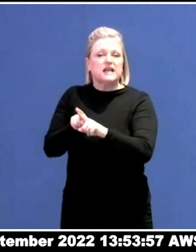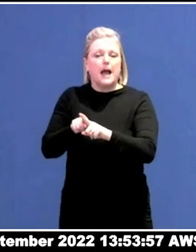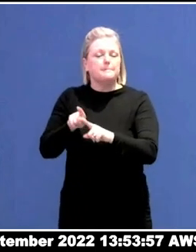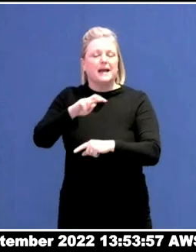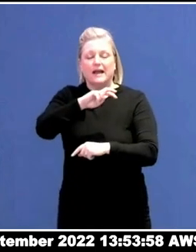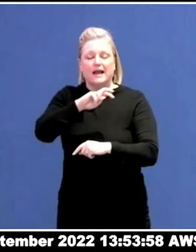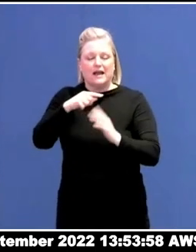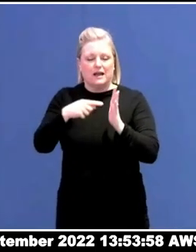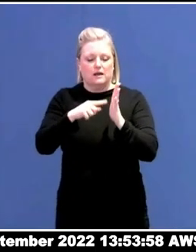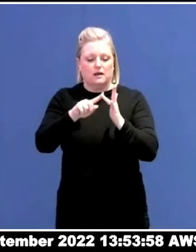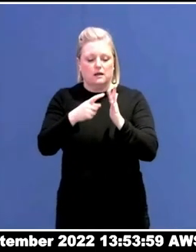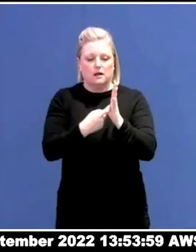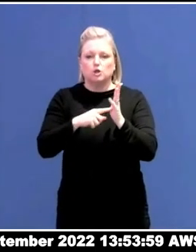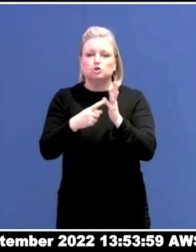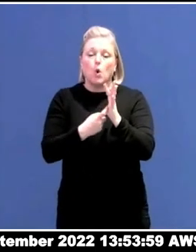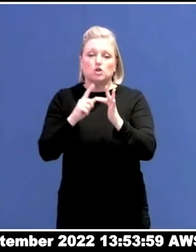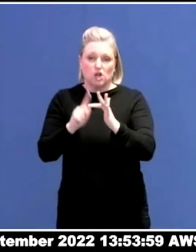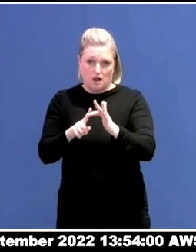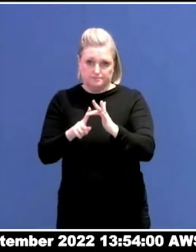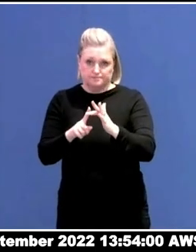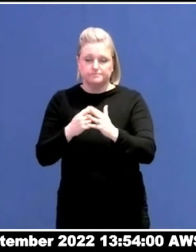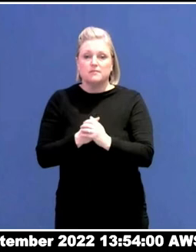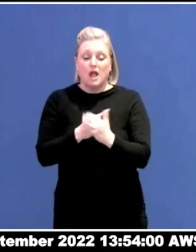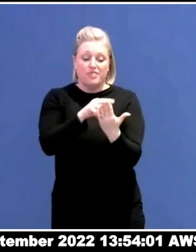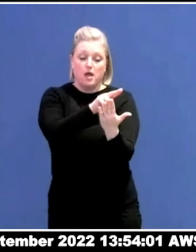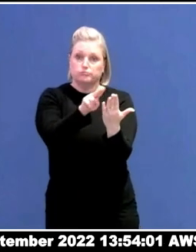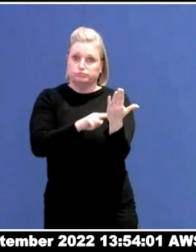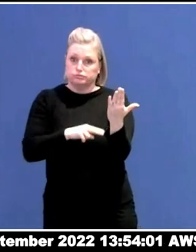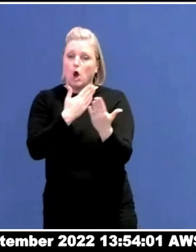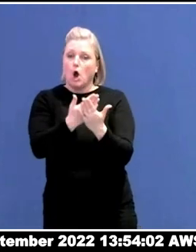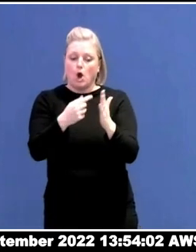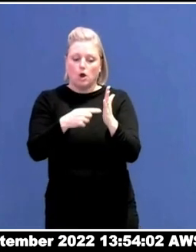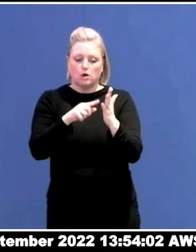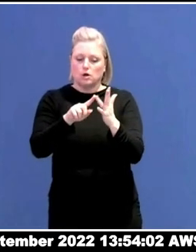Experts on torture, the subcommittee on torture, the minimum standard of rules for